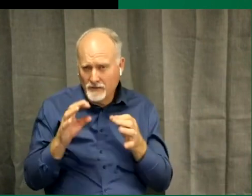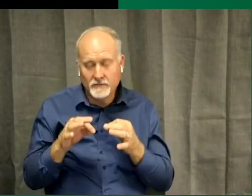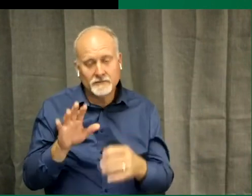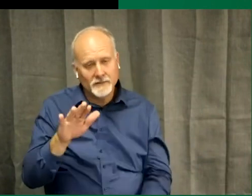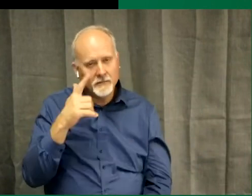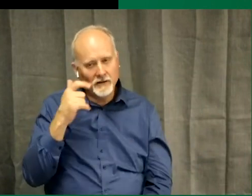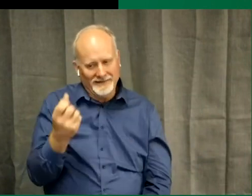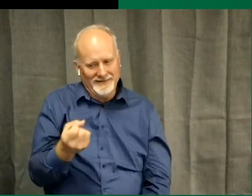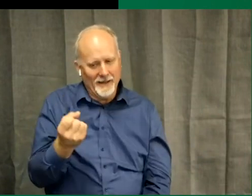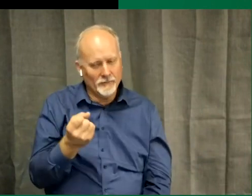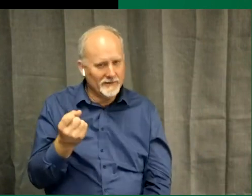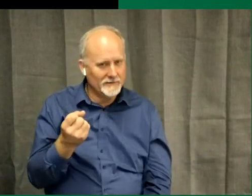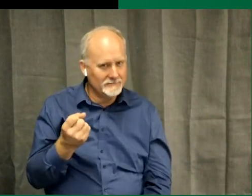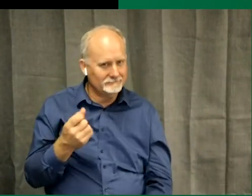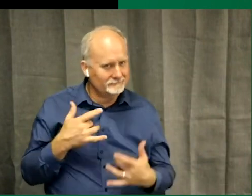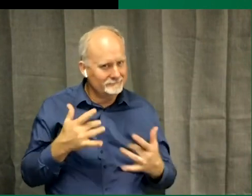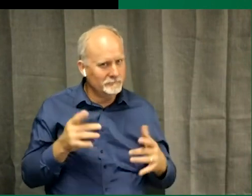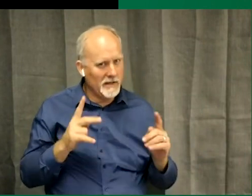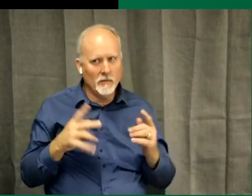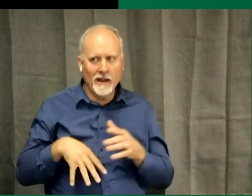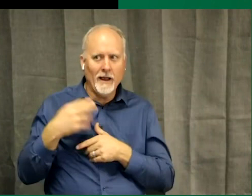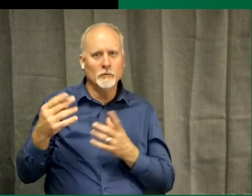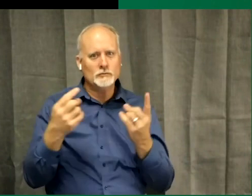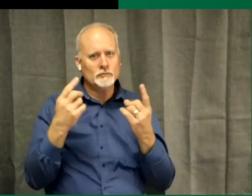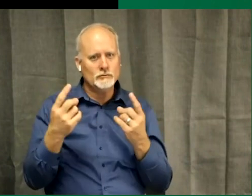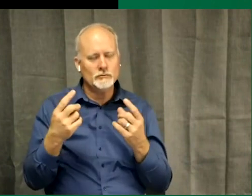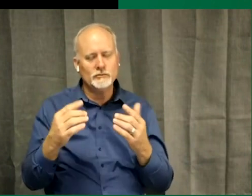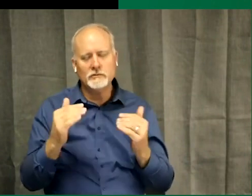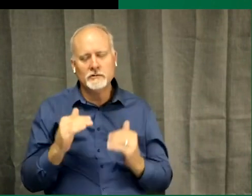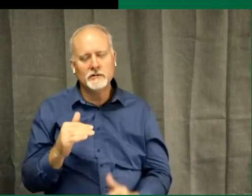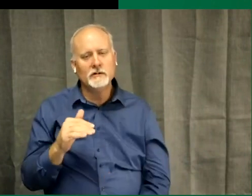saturday so that makes it more likely for people to want to go out and number two what happens